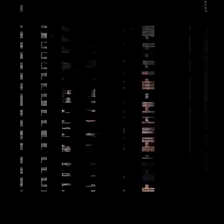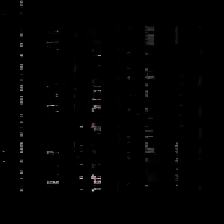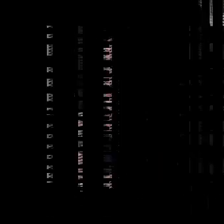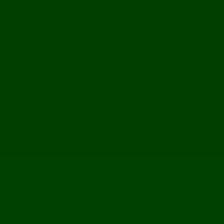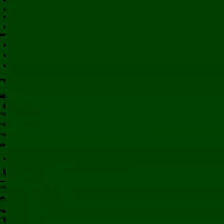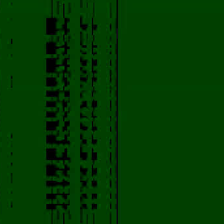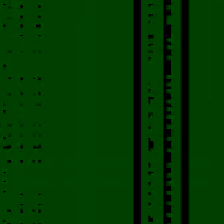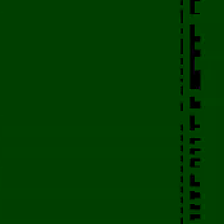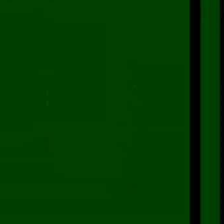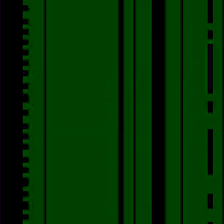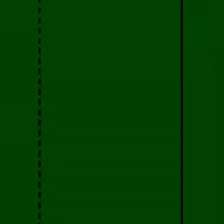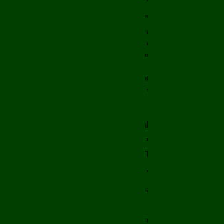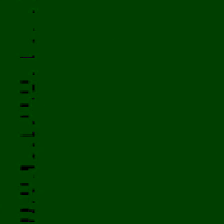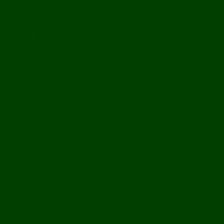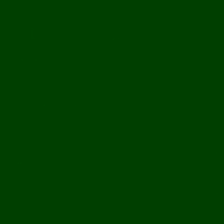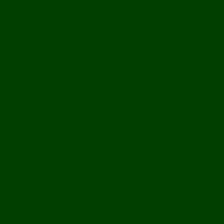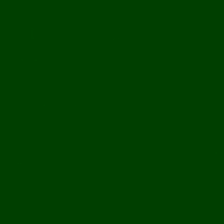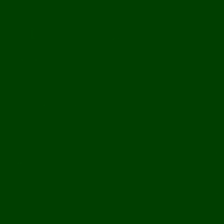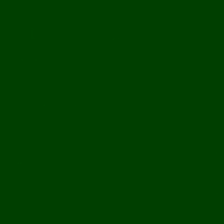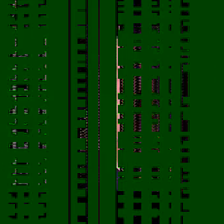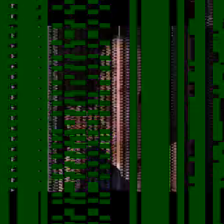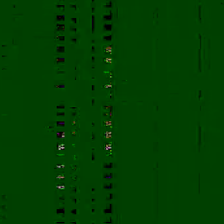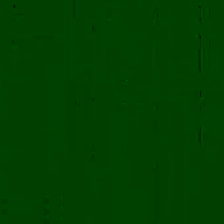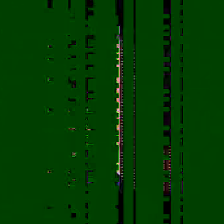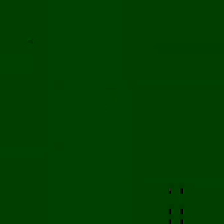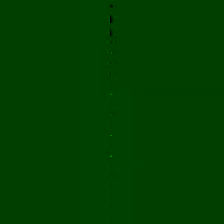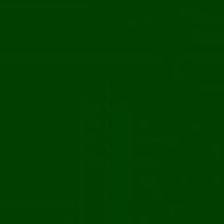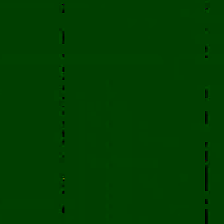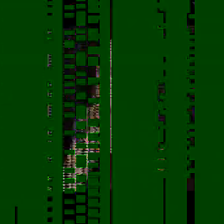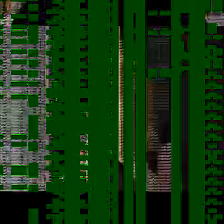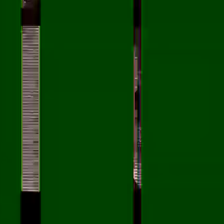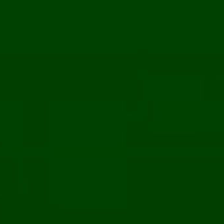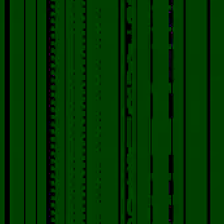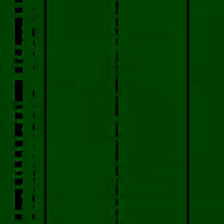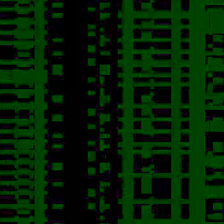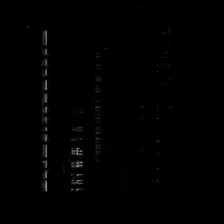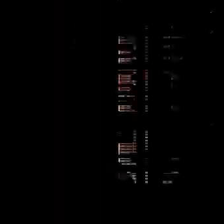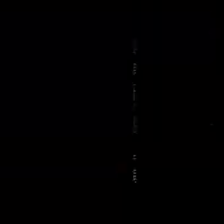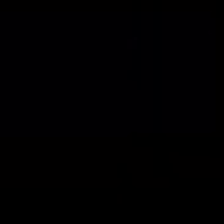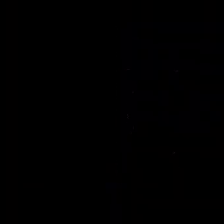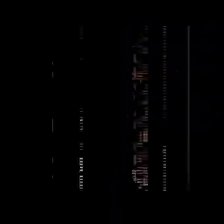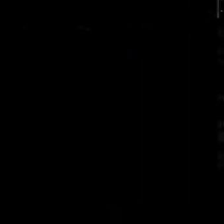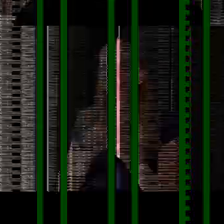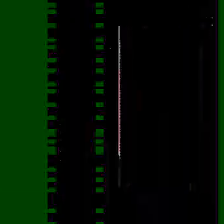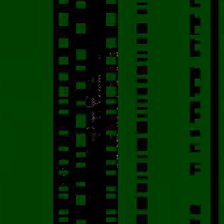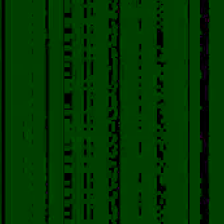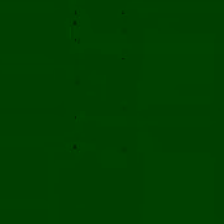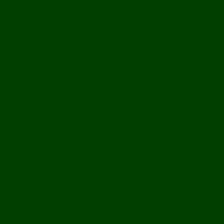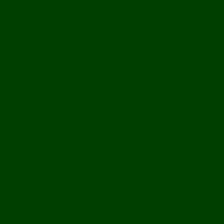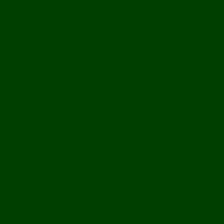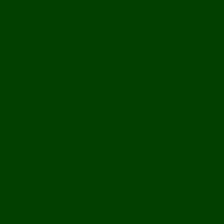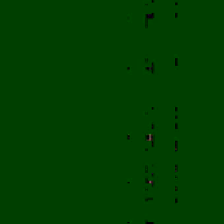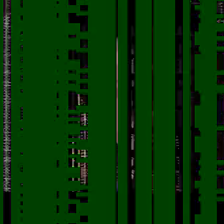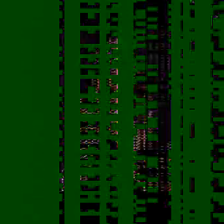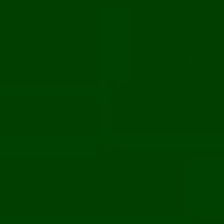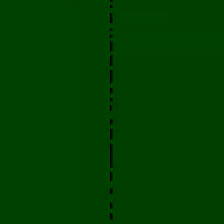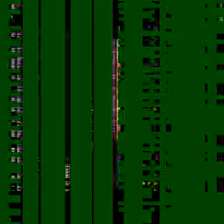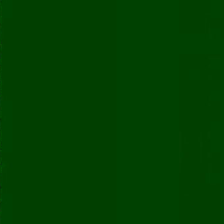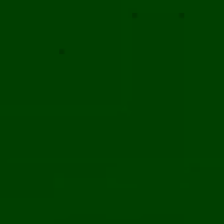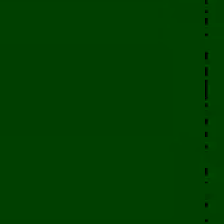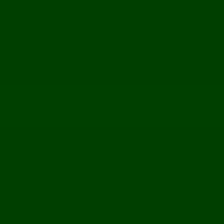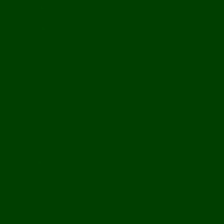requires that the first word of the label is also visible, there is a lot of people that will be in